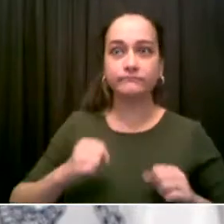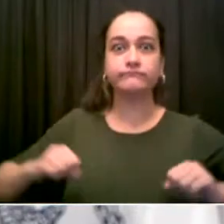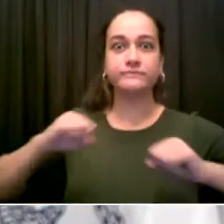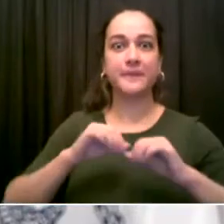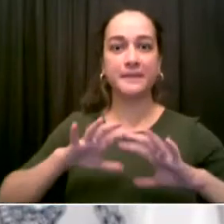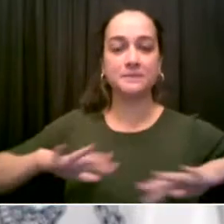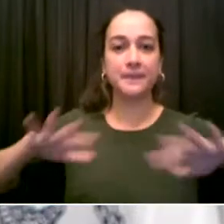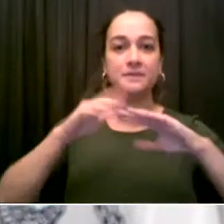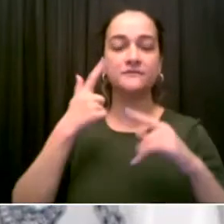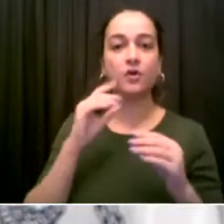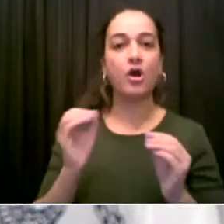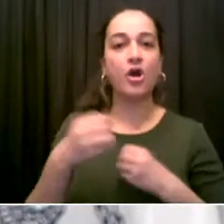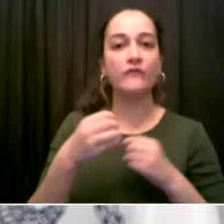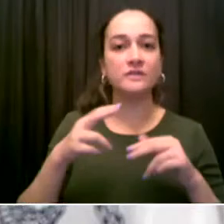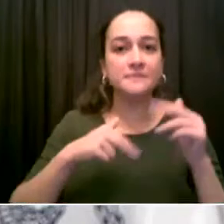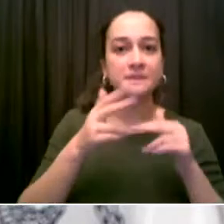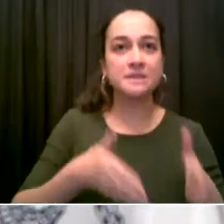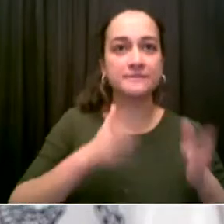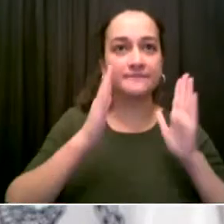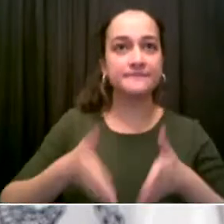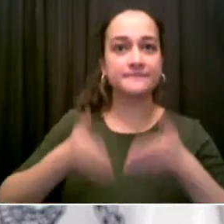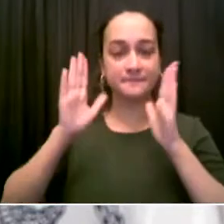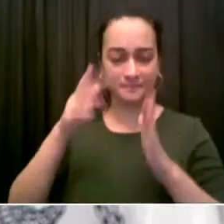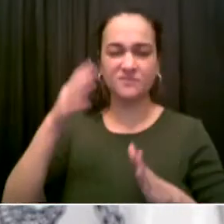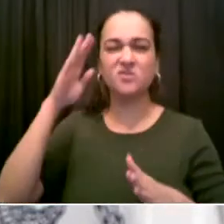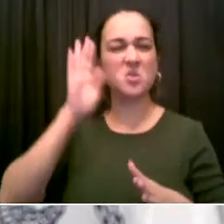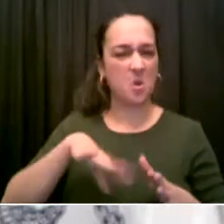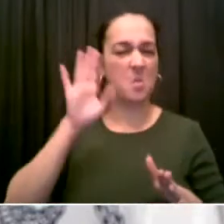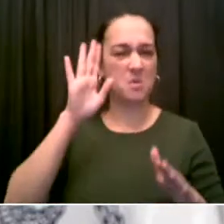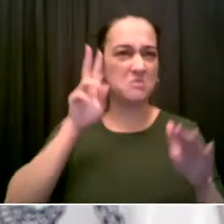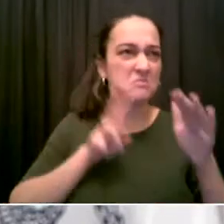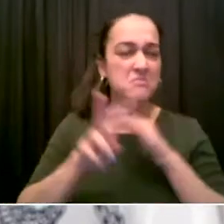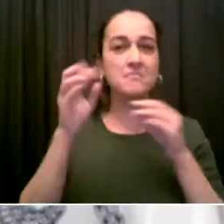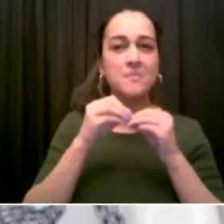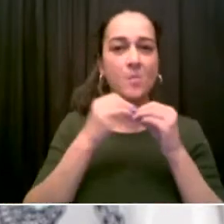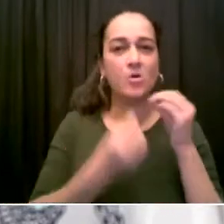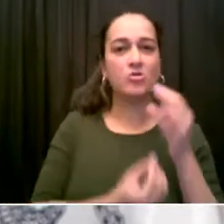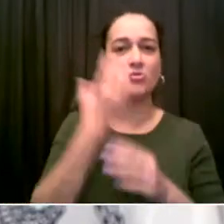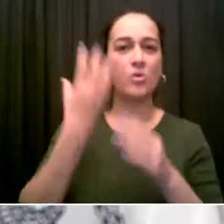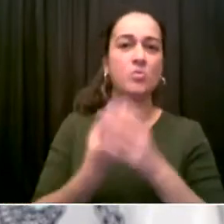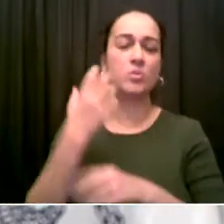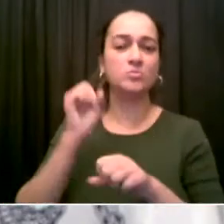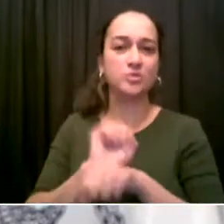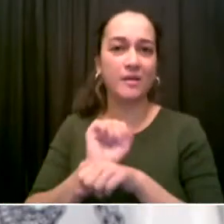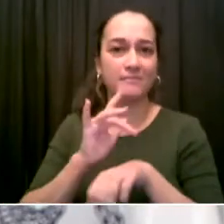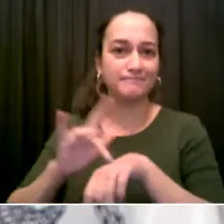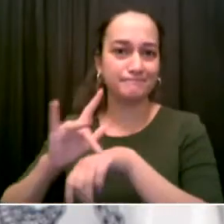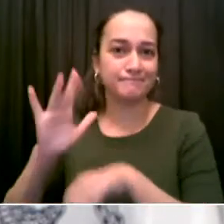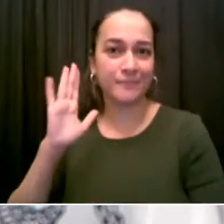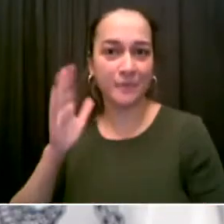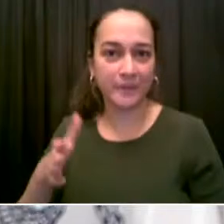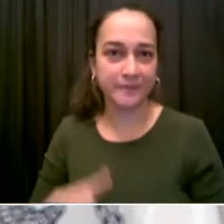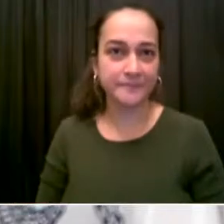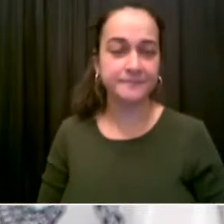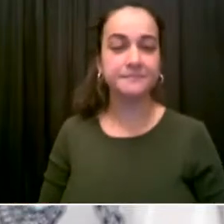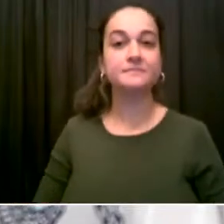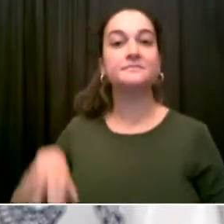AND MORE COMPANIES ARE TAKING MORE SPACE IN THE CITY RIGHT NOW. SO, IT IS A TREMENDOUS LY